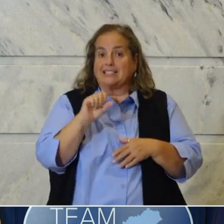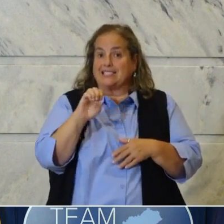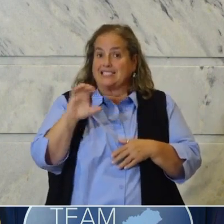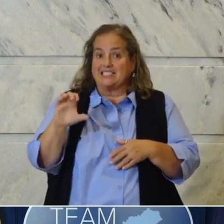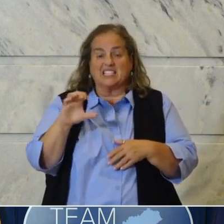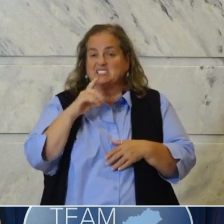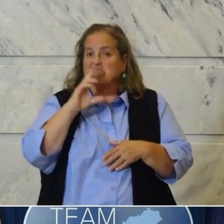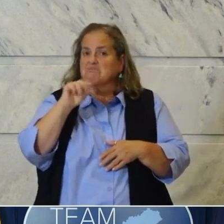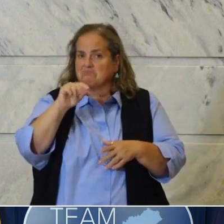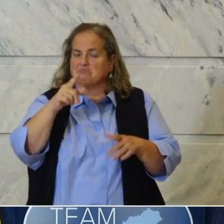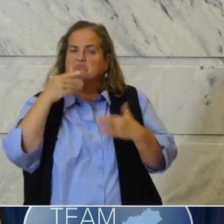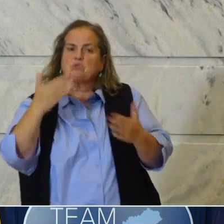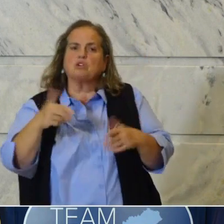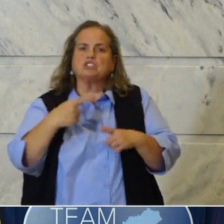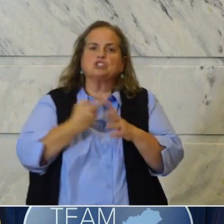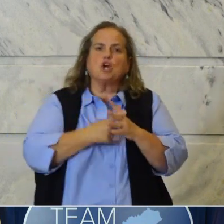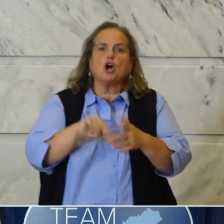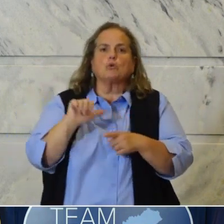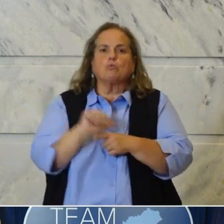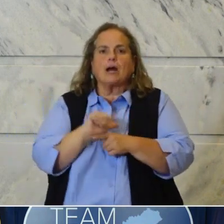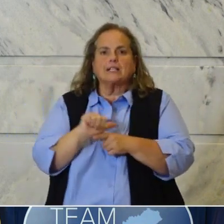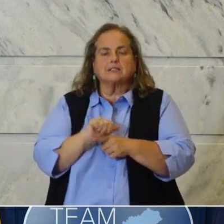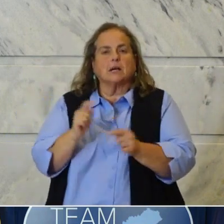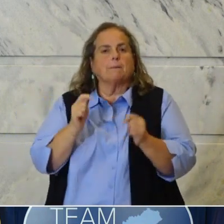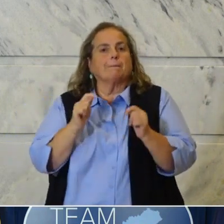almost immediately. Vanderbilt had positive people on their football team